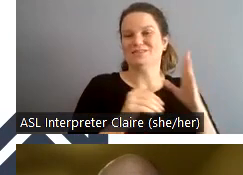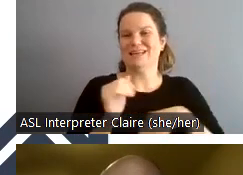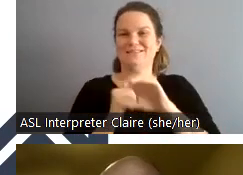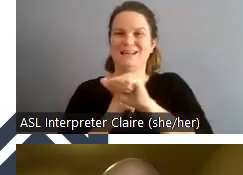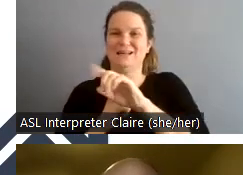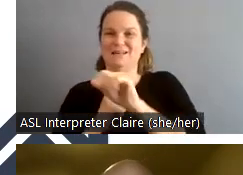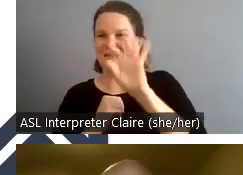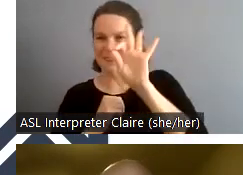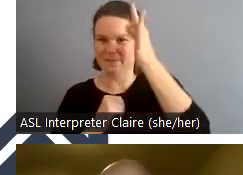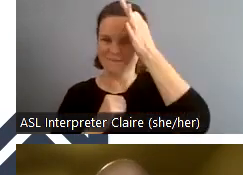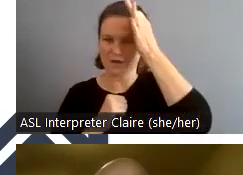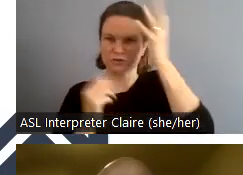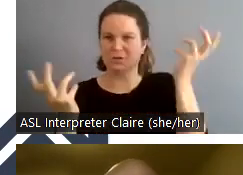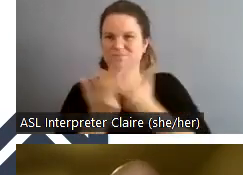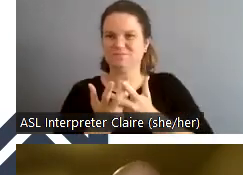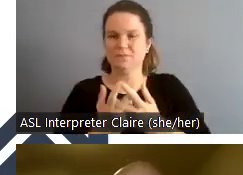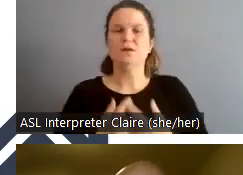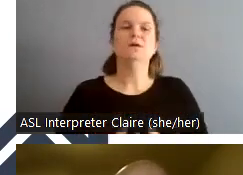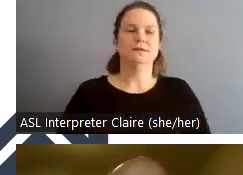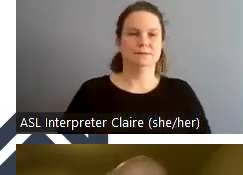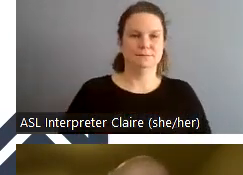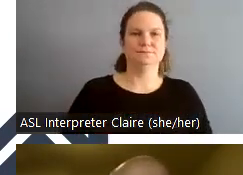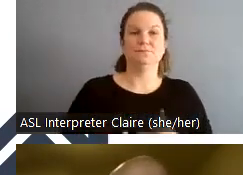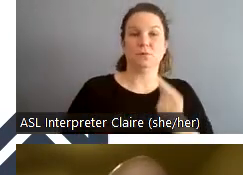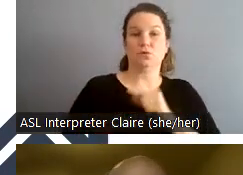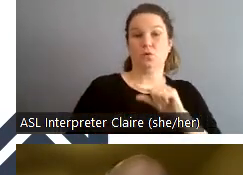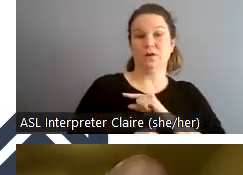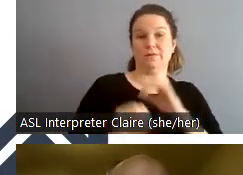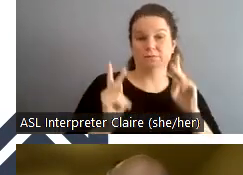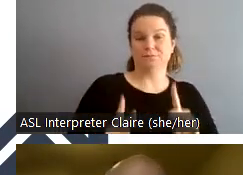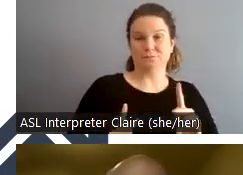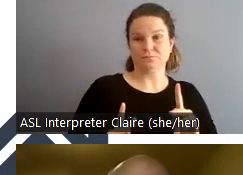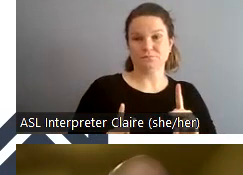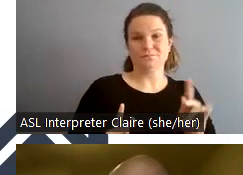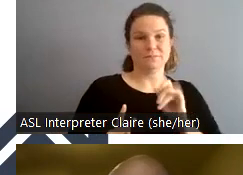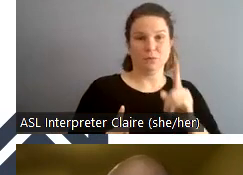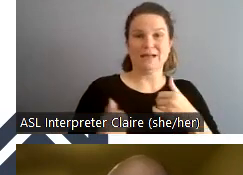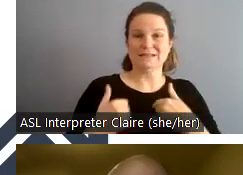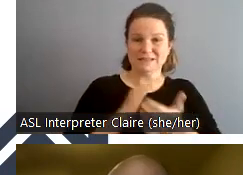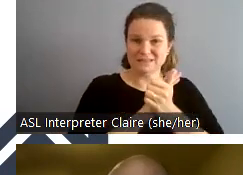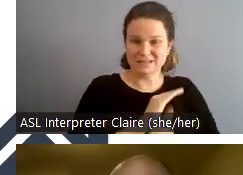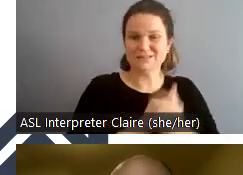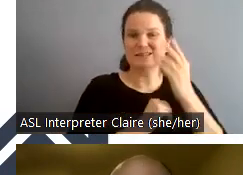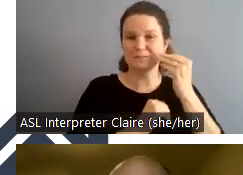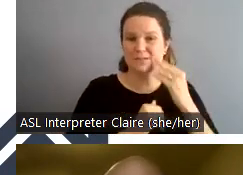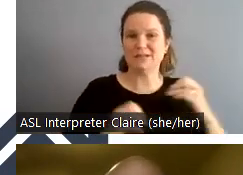federal sort of complement to this. A qualified individual, somebody like yourself, who has the skill, and